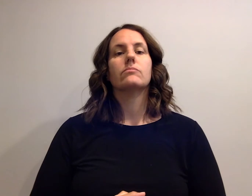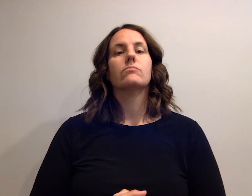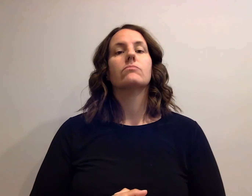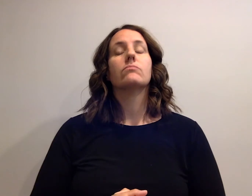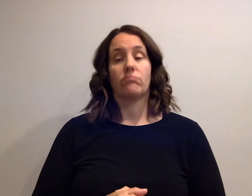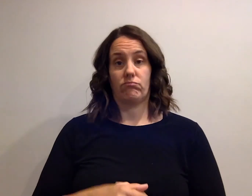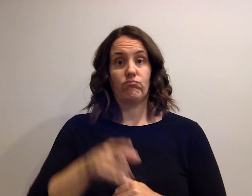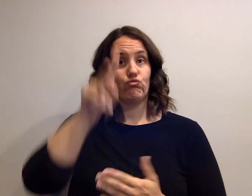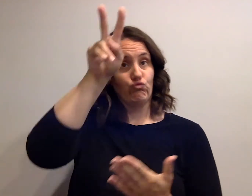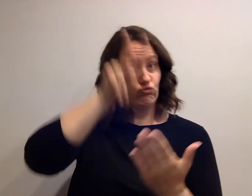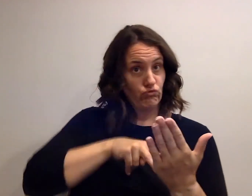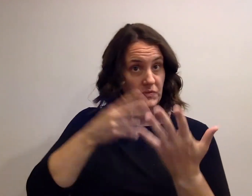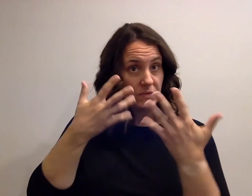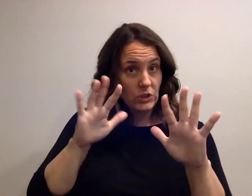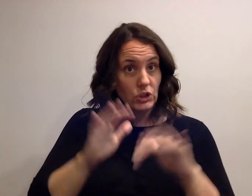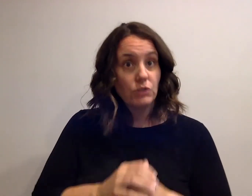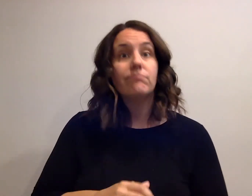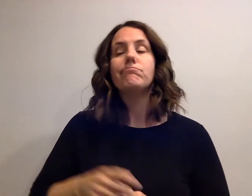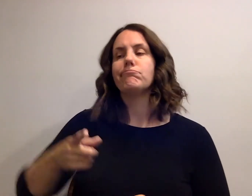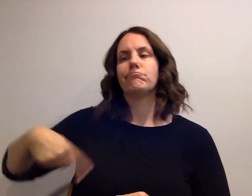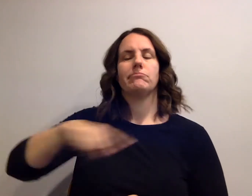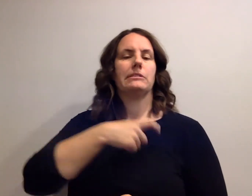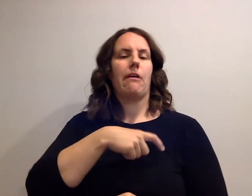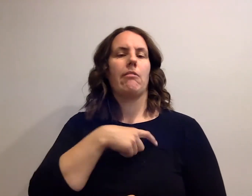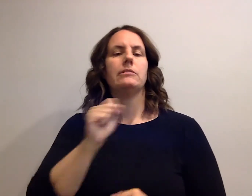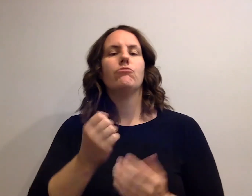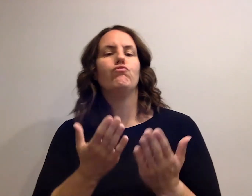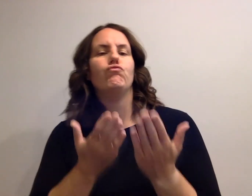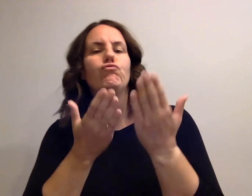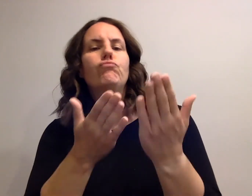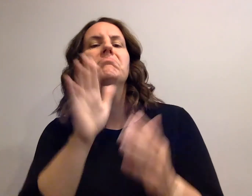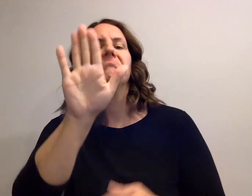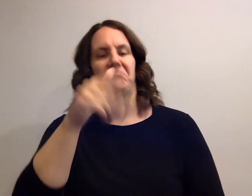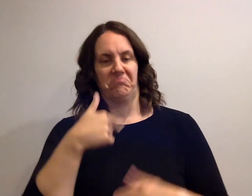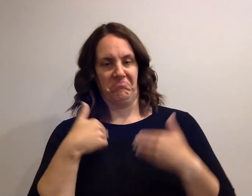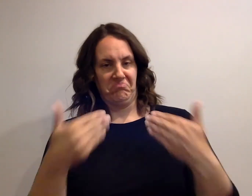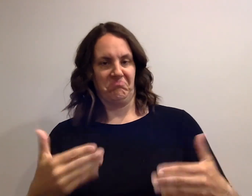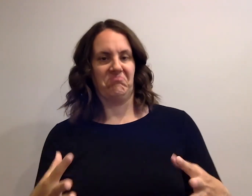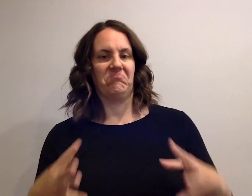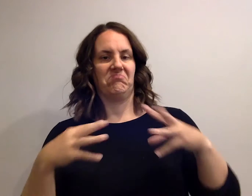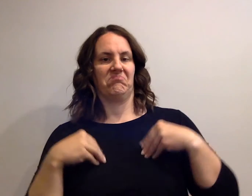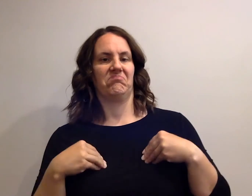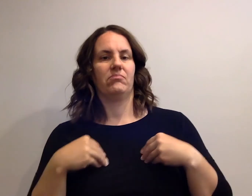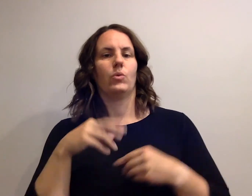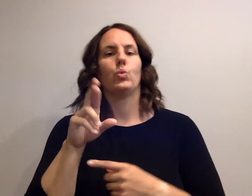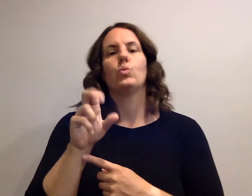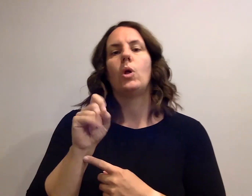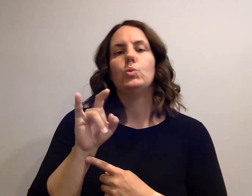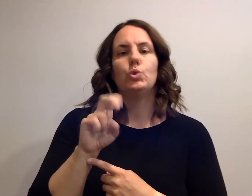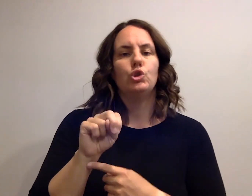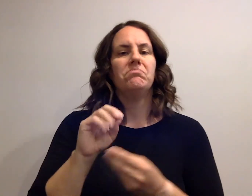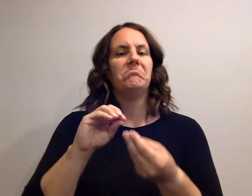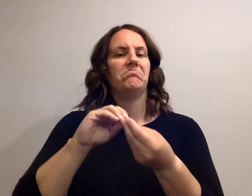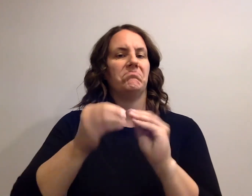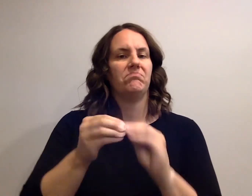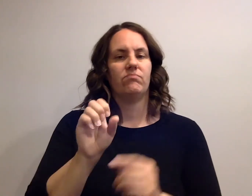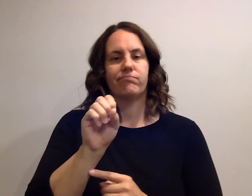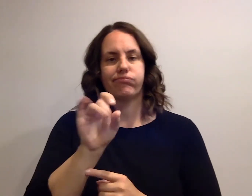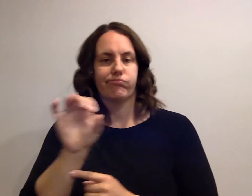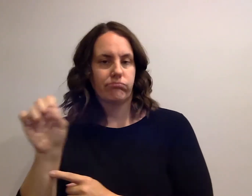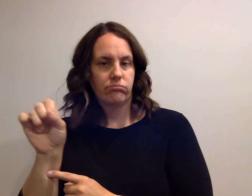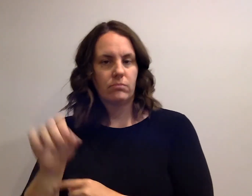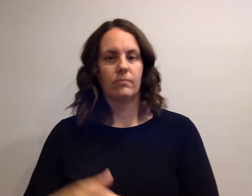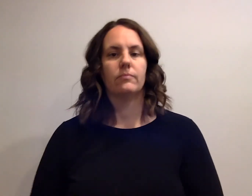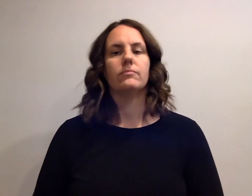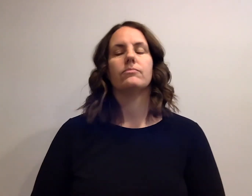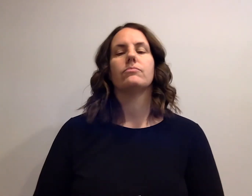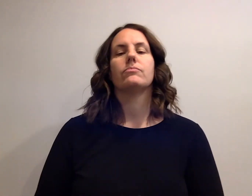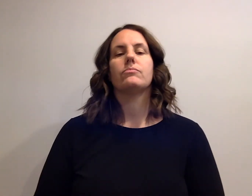After it is read, the member offers their resolution by saying, “I move to adopt the resolution 2012-RES-003”.